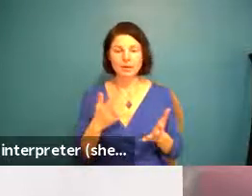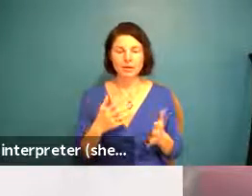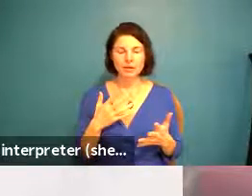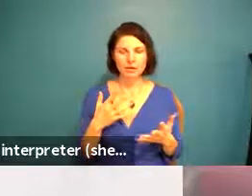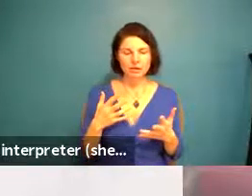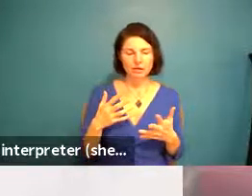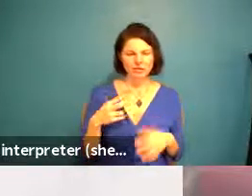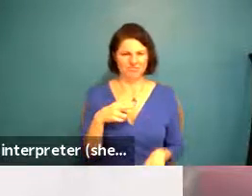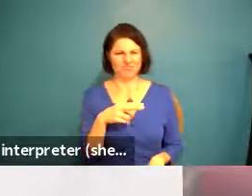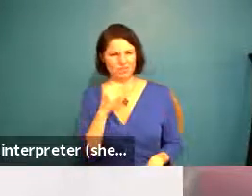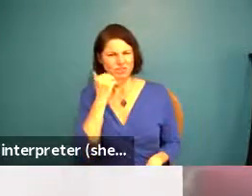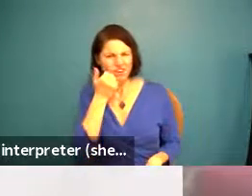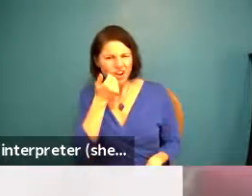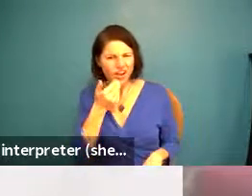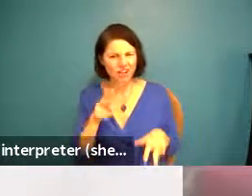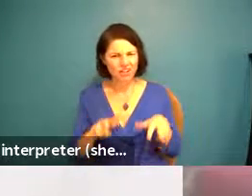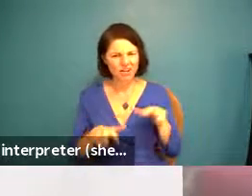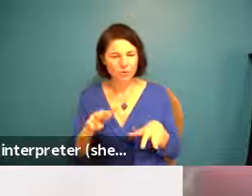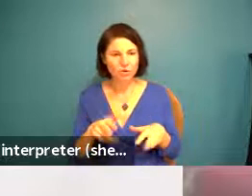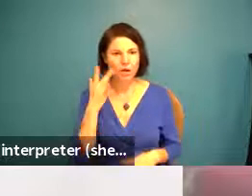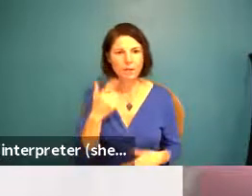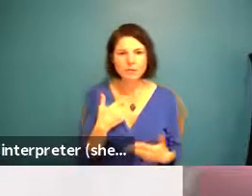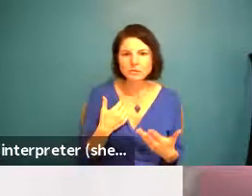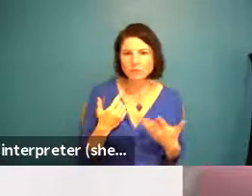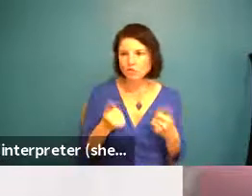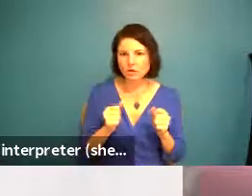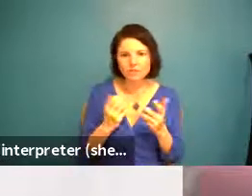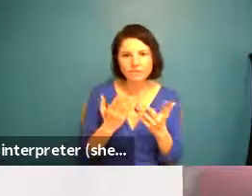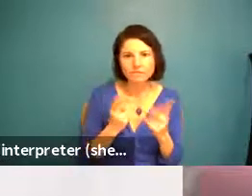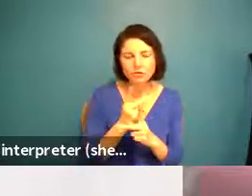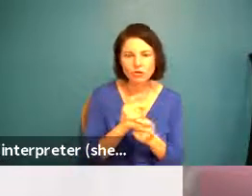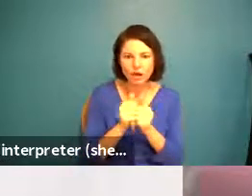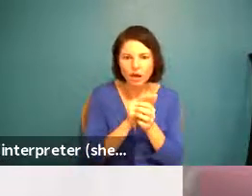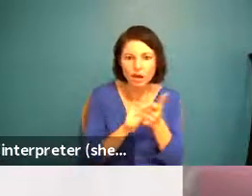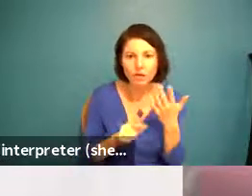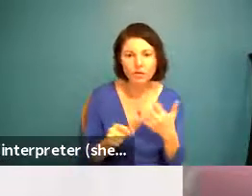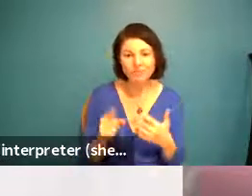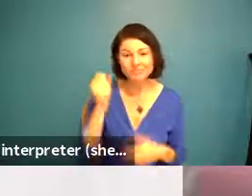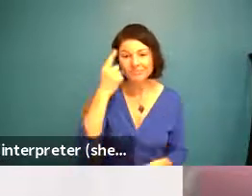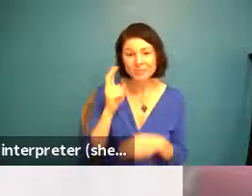And that's because we're trying to figure all these things out. You know, and just using the restroom can be, you know, it's something